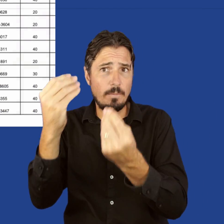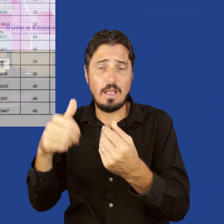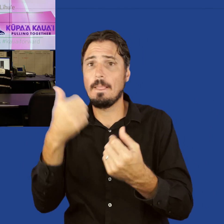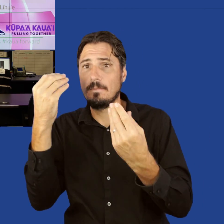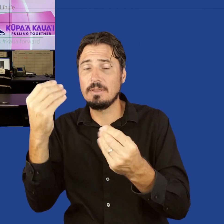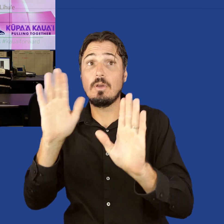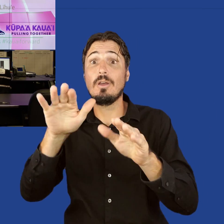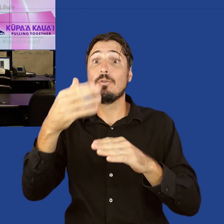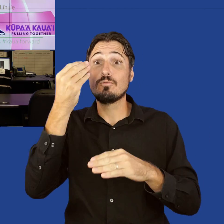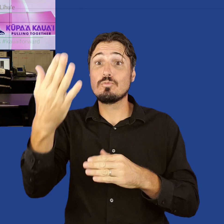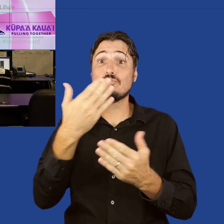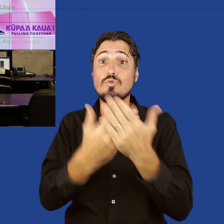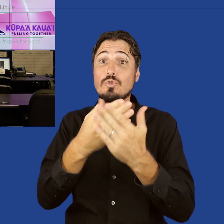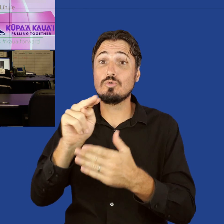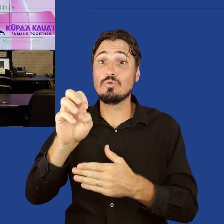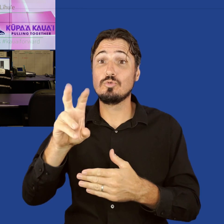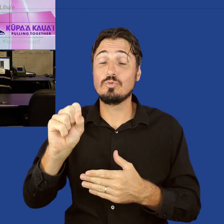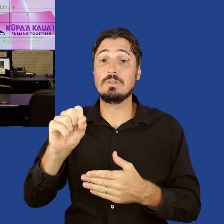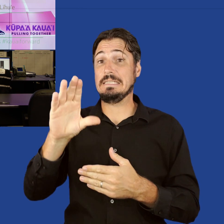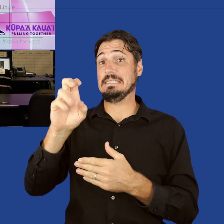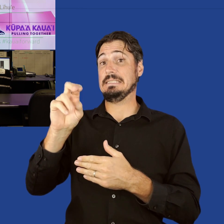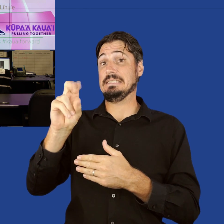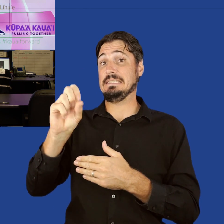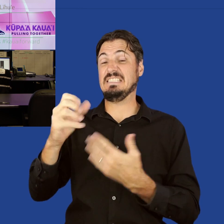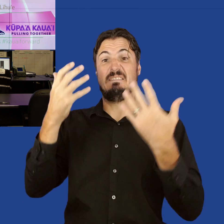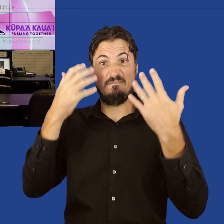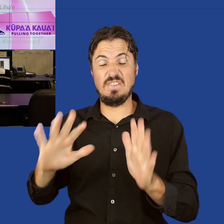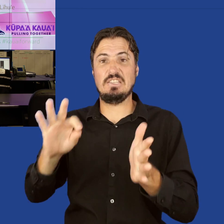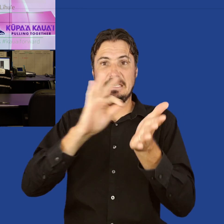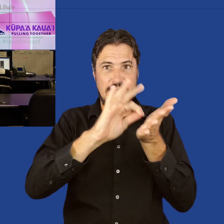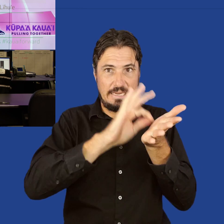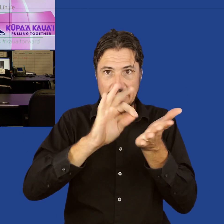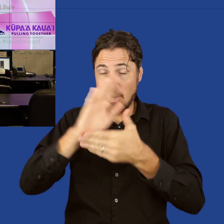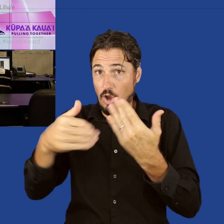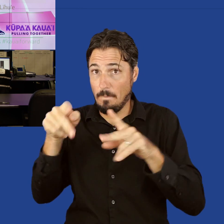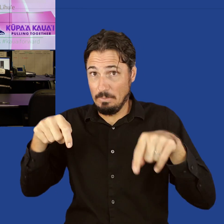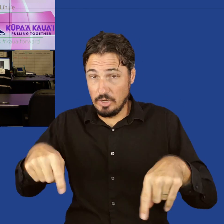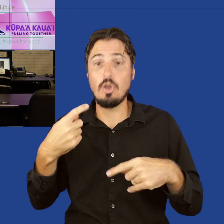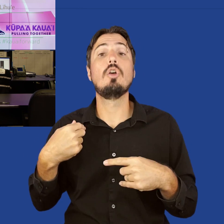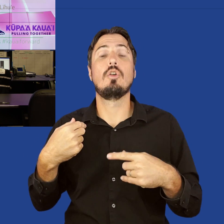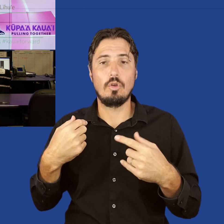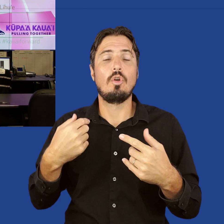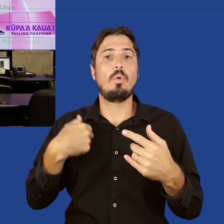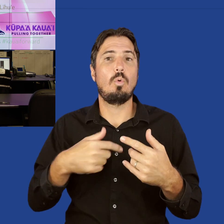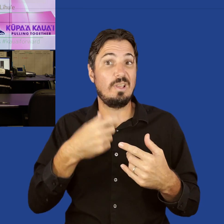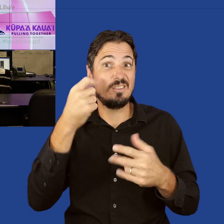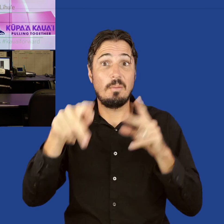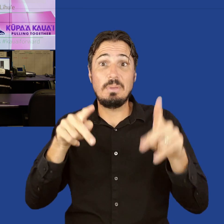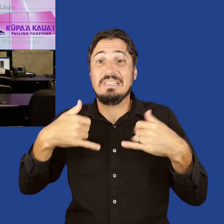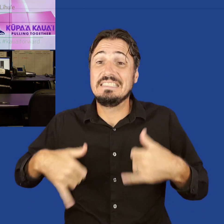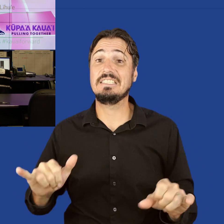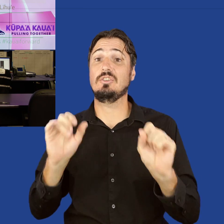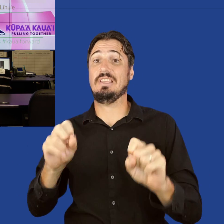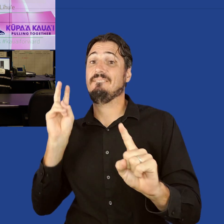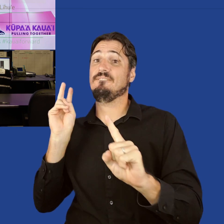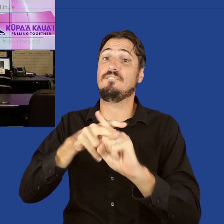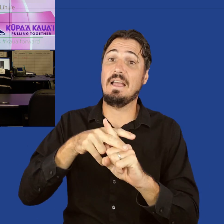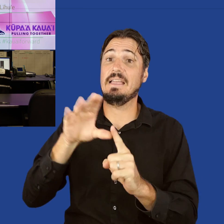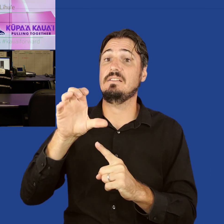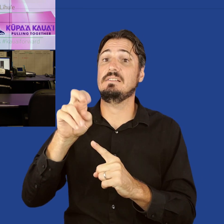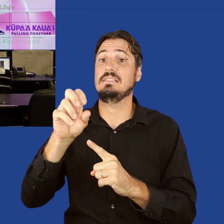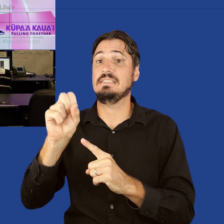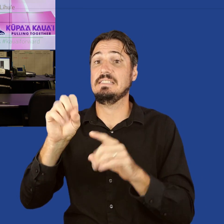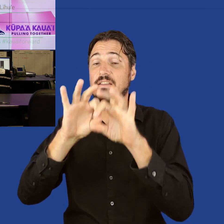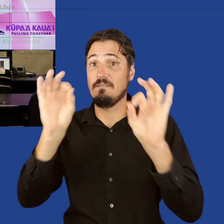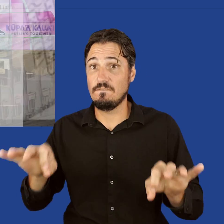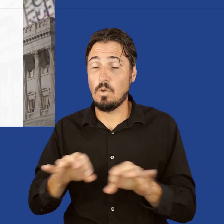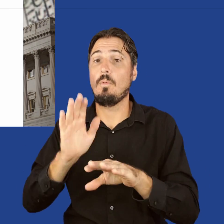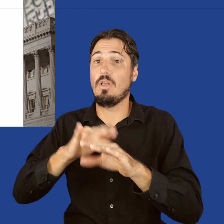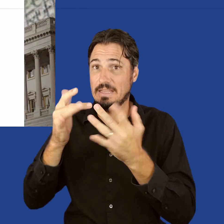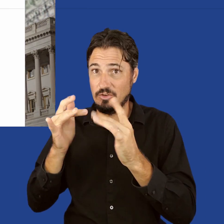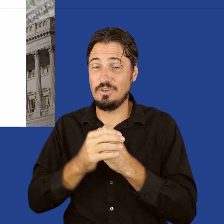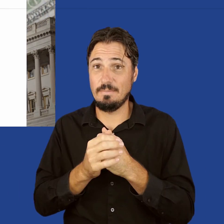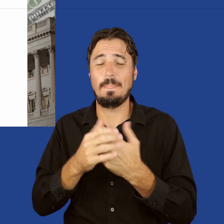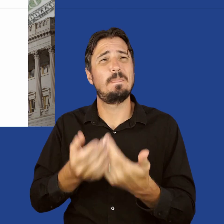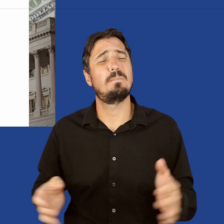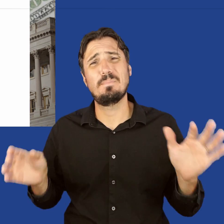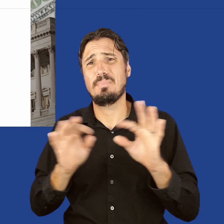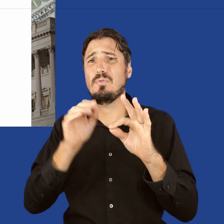Good news! While the Census officials have completed door-to-door canvassing, we understand that residents can still file your census forms online. Completing your Census form is critically